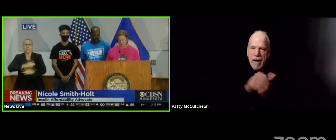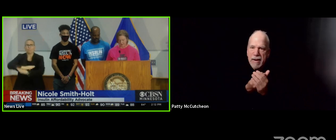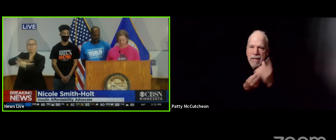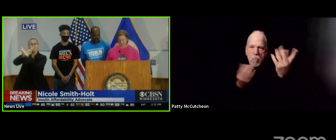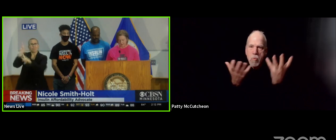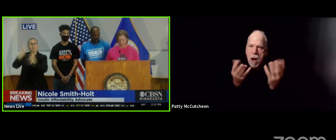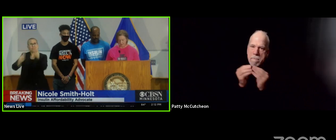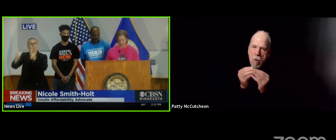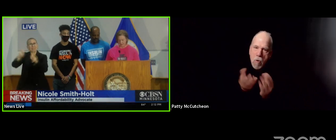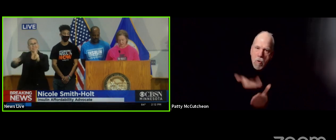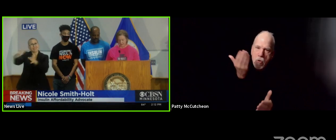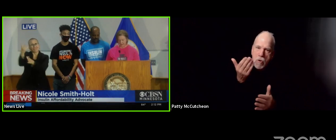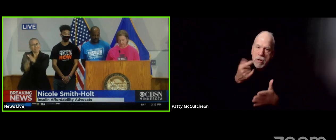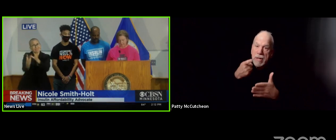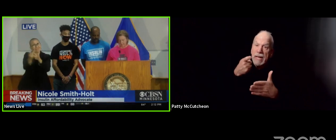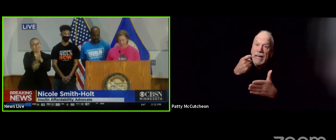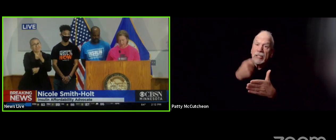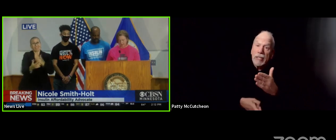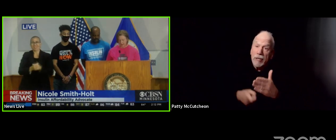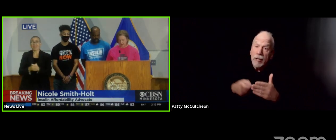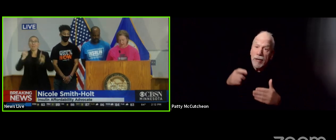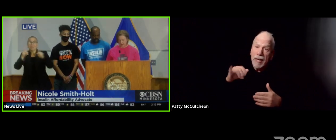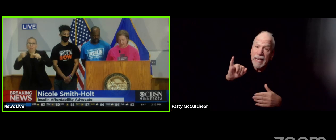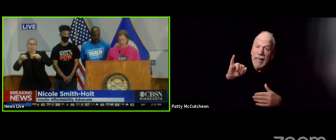LEVELS SIMPLY BECAUSE THEY CAN. AND TODAY THEY HAVE